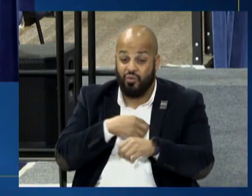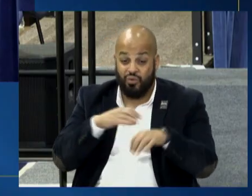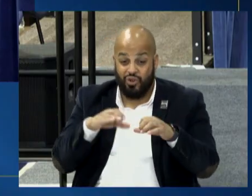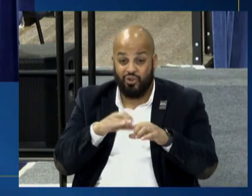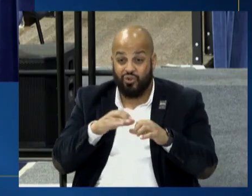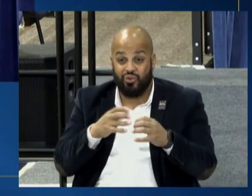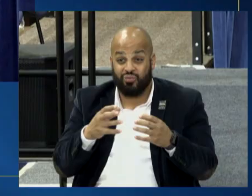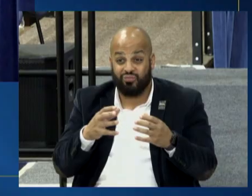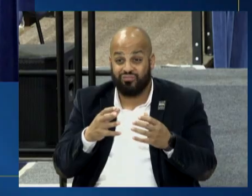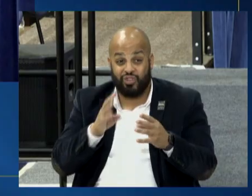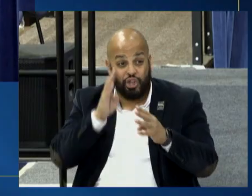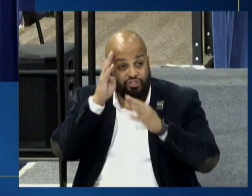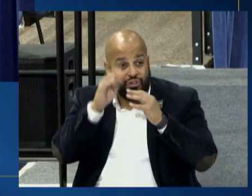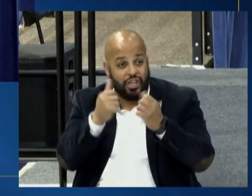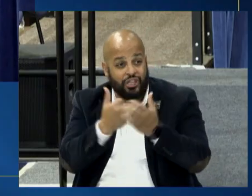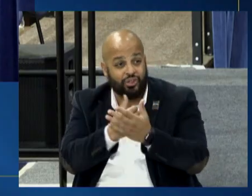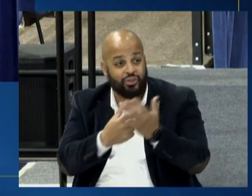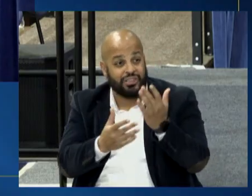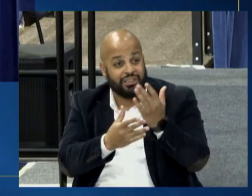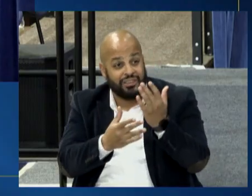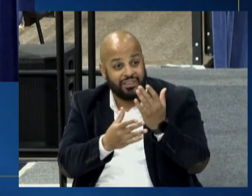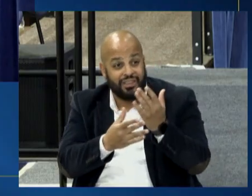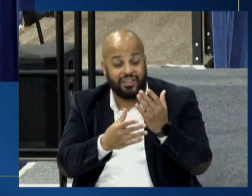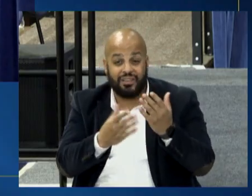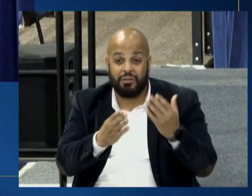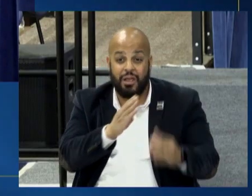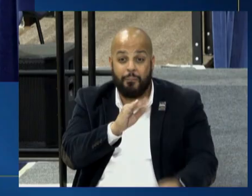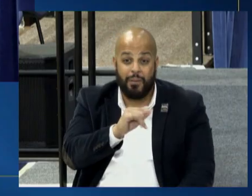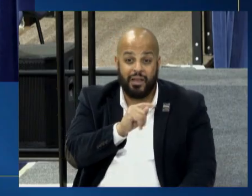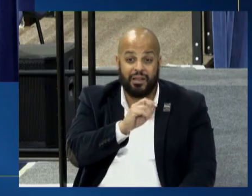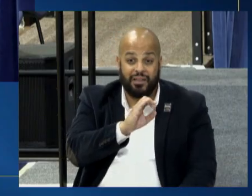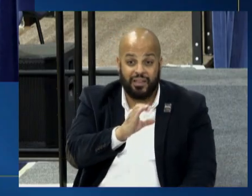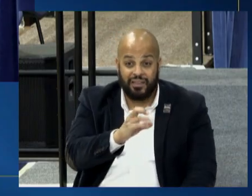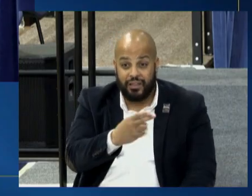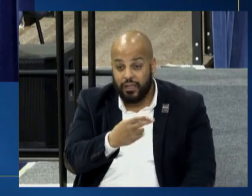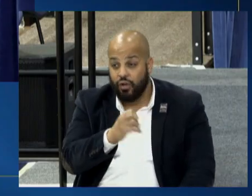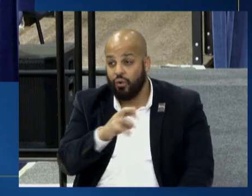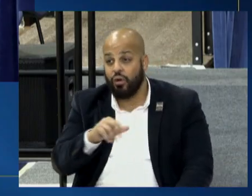is whether it's med tech or it's actual, you know, biomedical innovations. But what can we do on